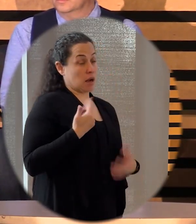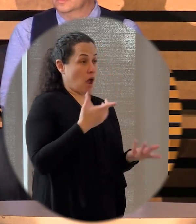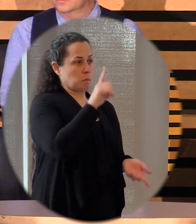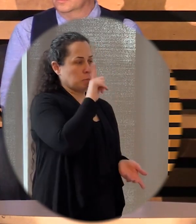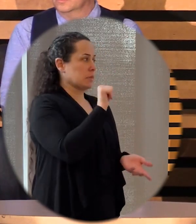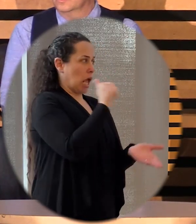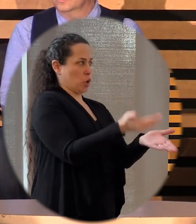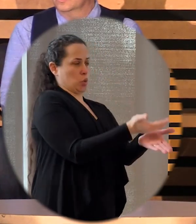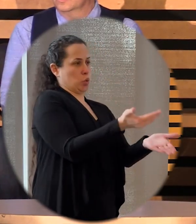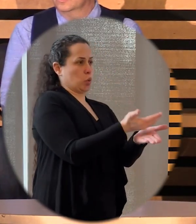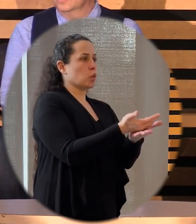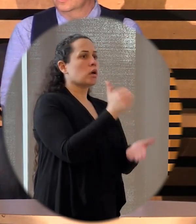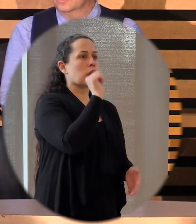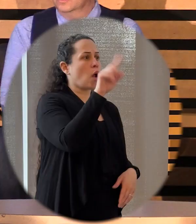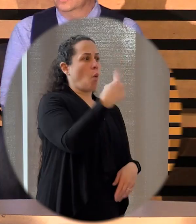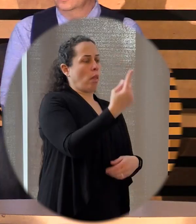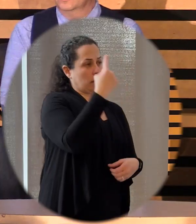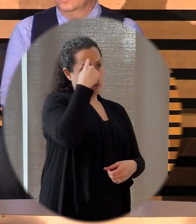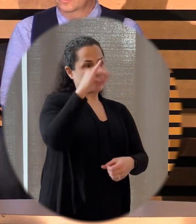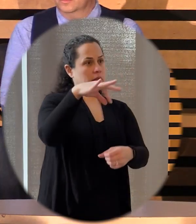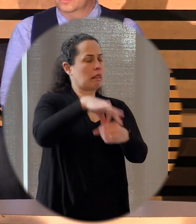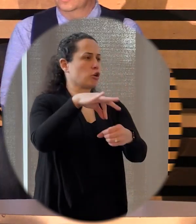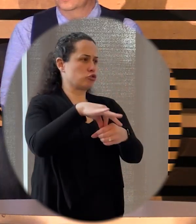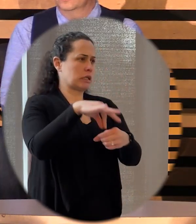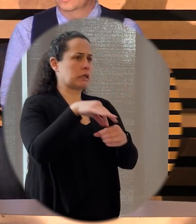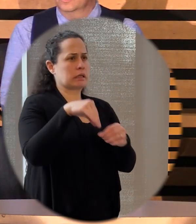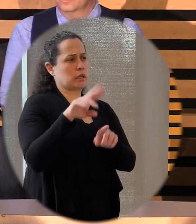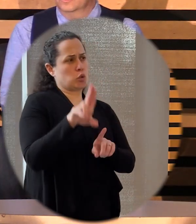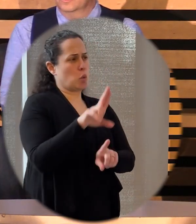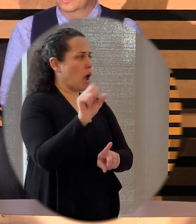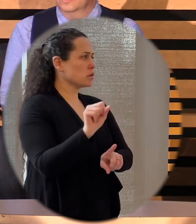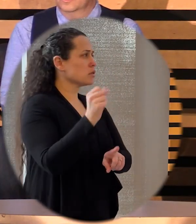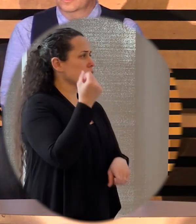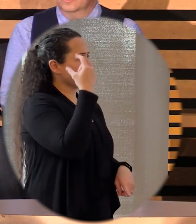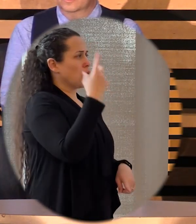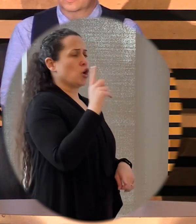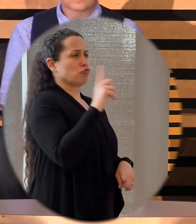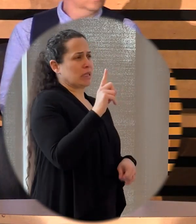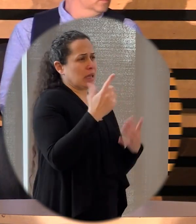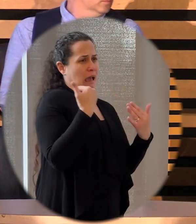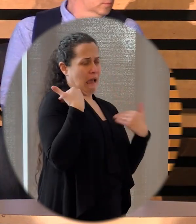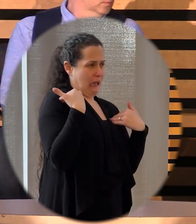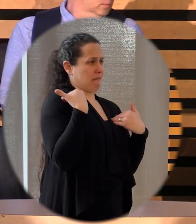u you know u the election down in the states you know the barriers that uh that uh and exclusion